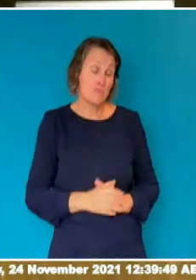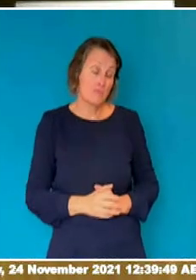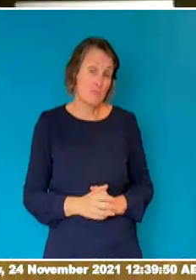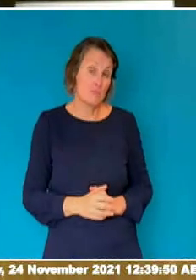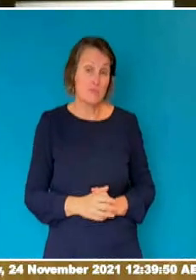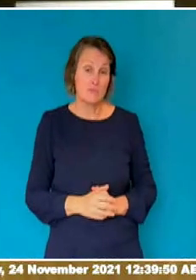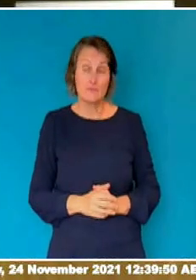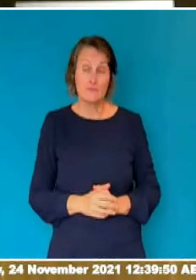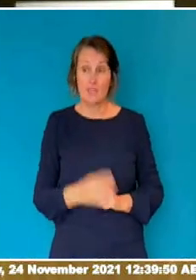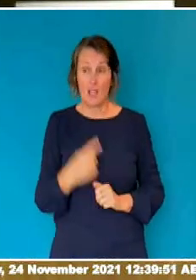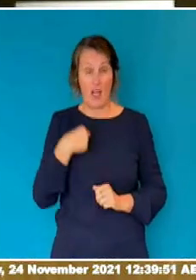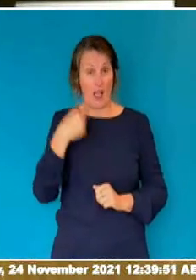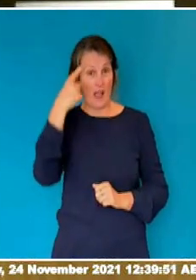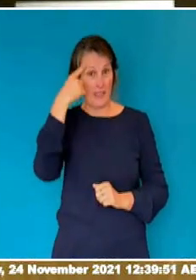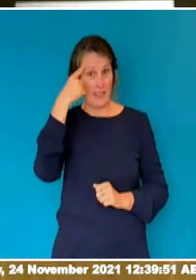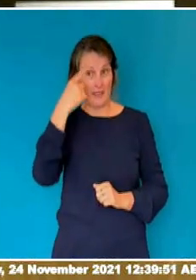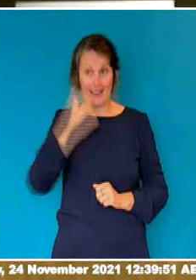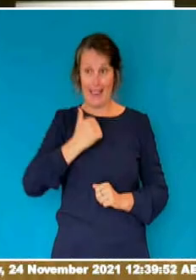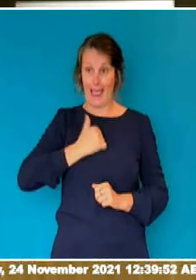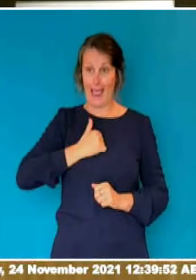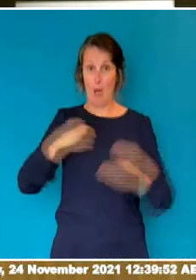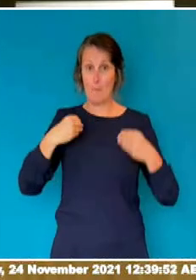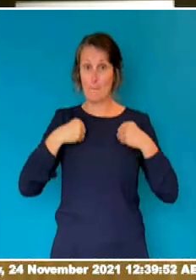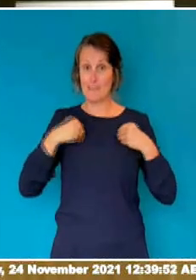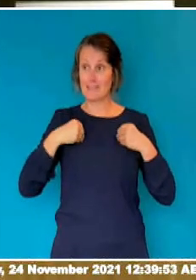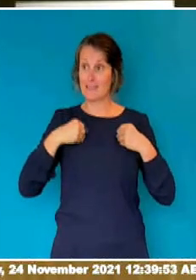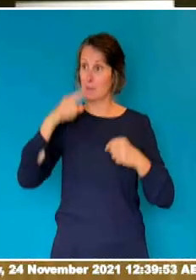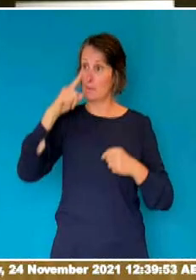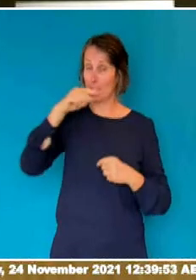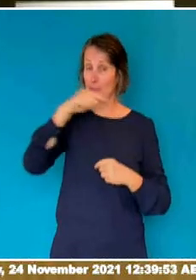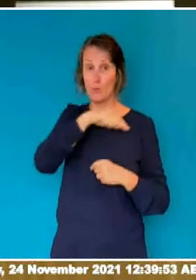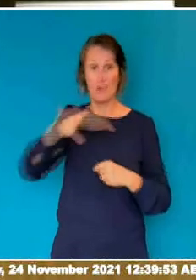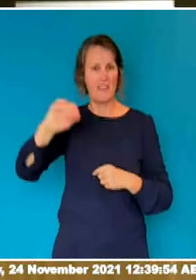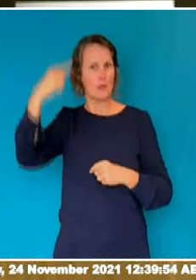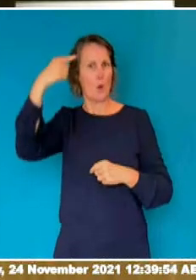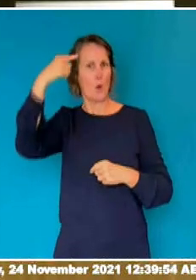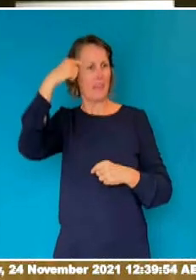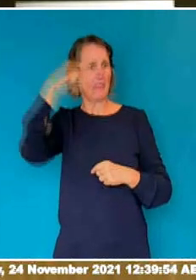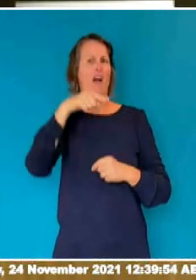IÂ would say our business areas don't see the cost of those costs.